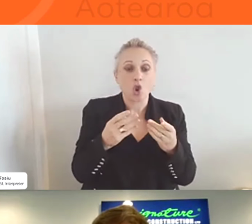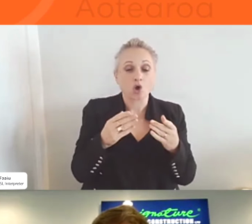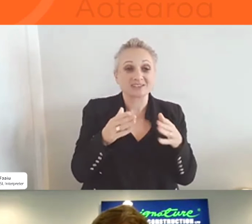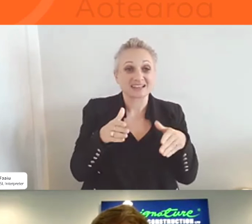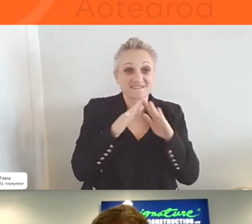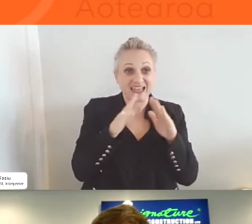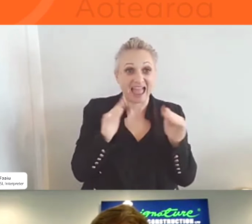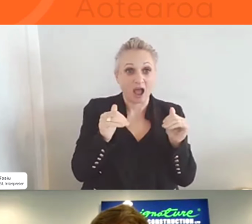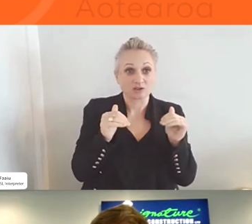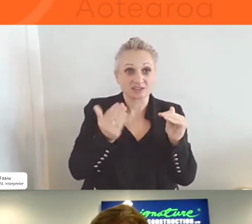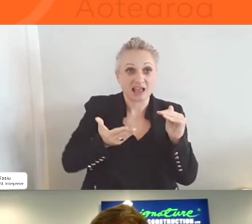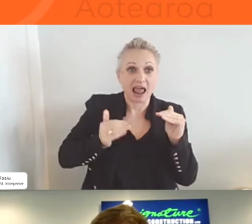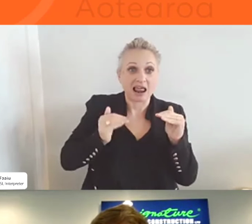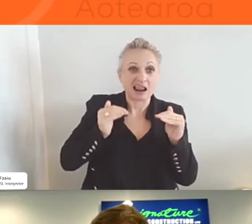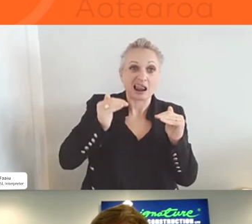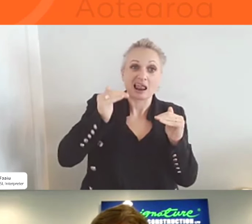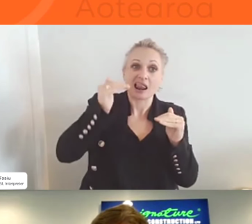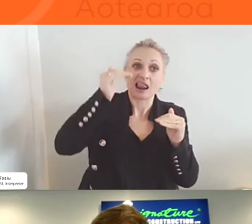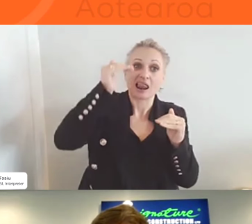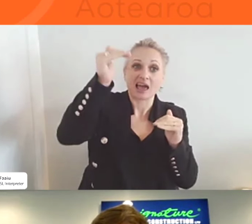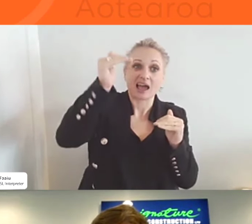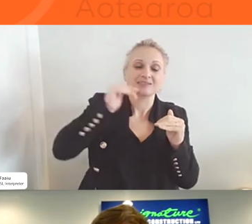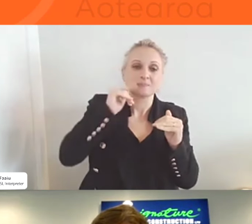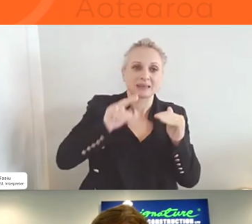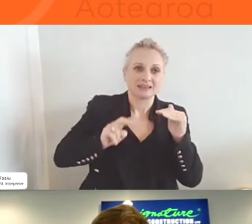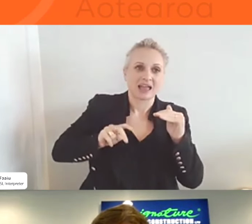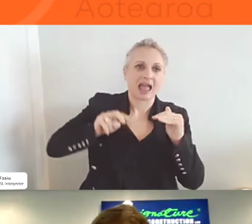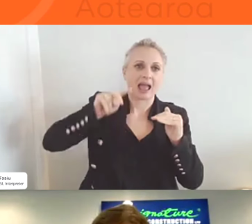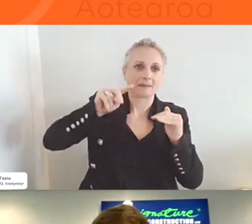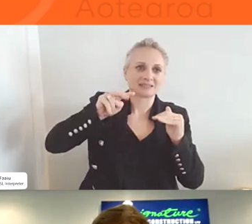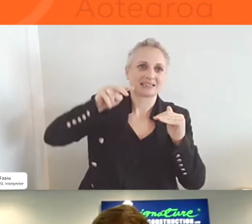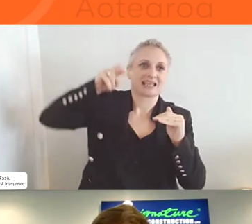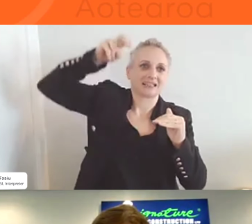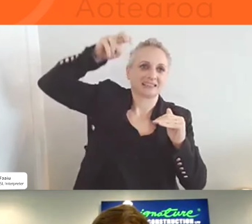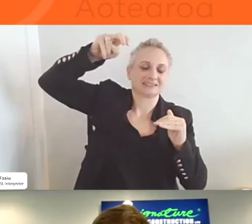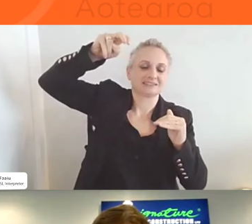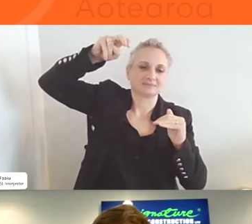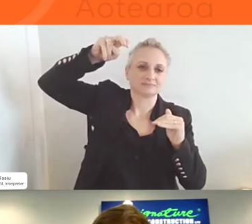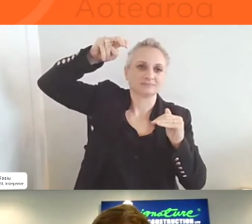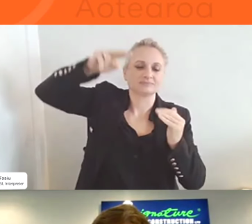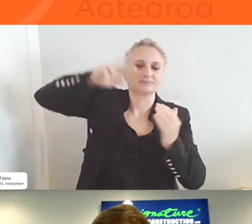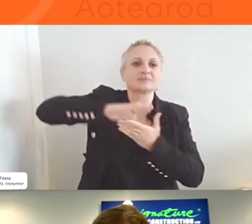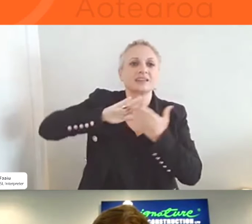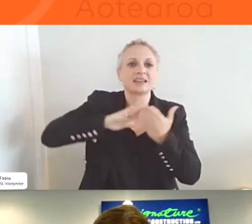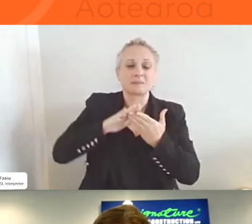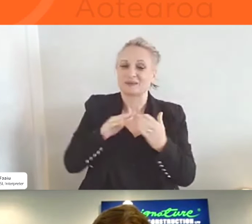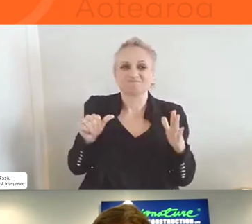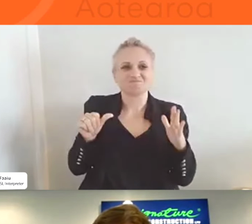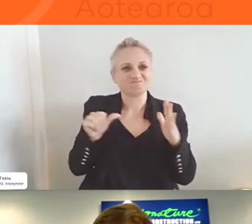even more issues for visitability. And again, the size of it restricts